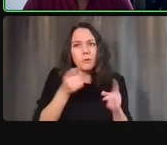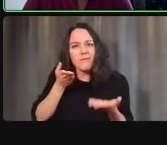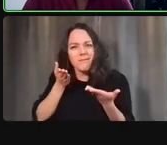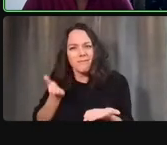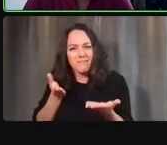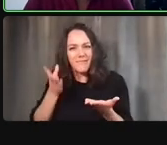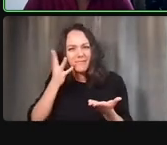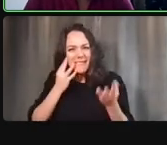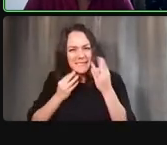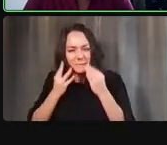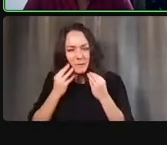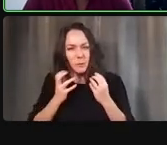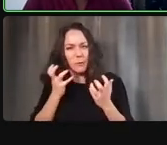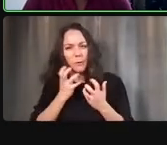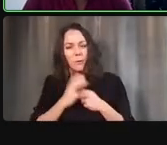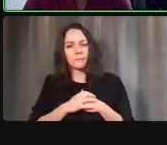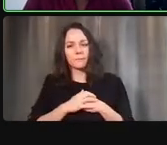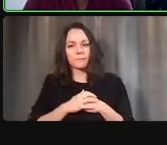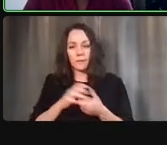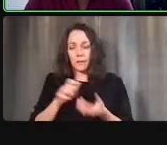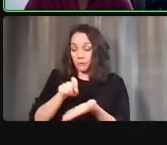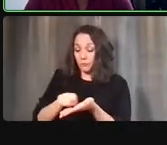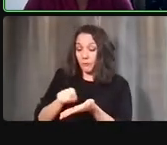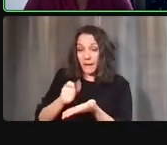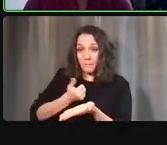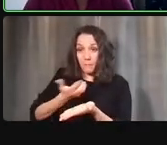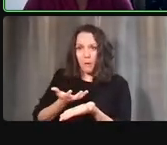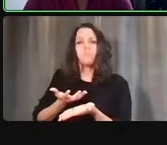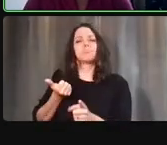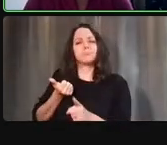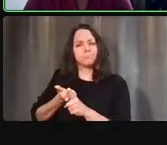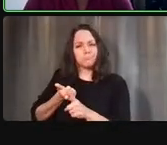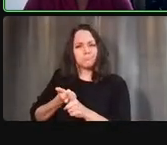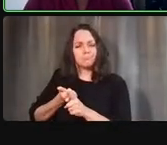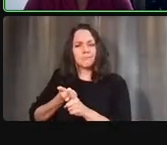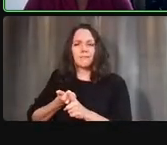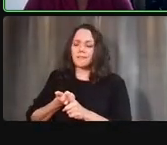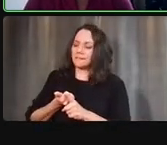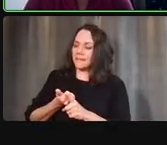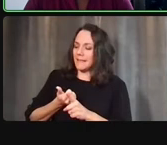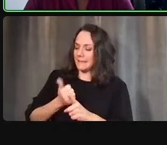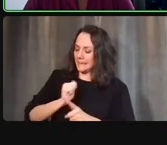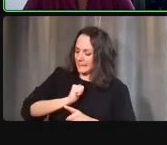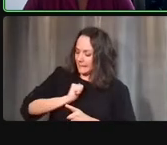And writing poetry itself is an act of care and healing that everyone can give